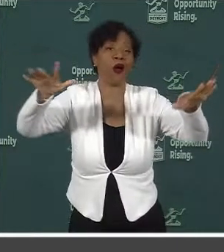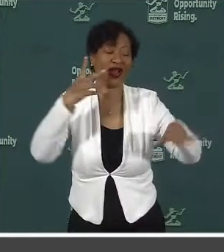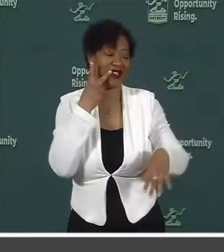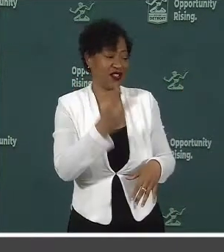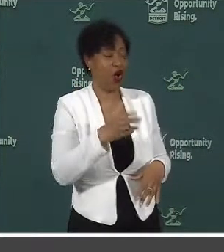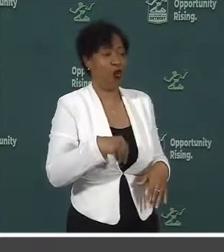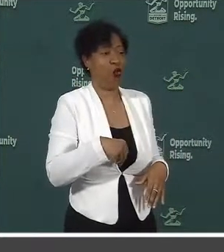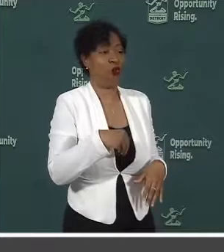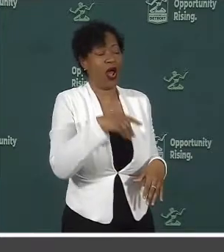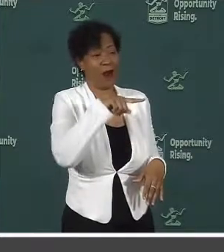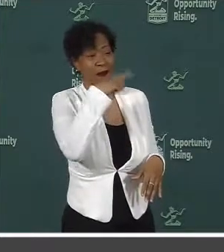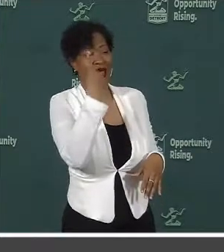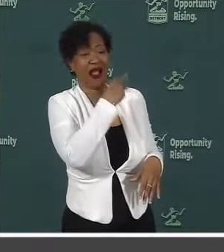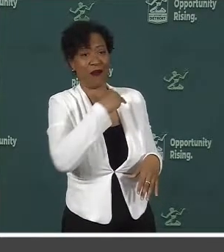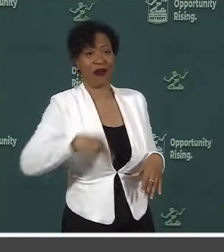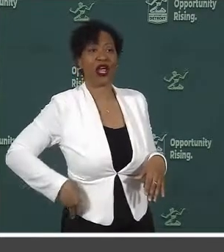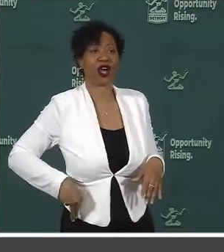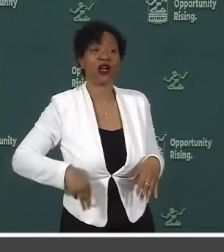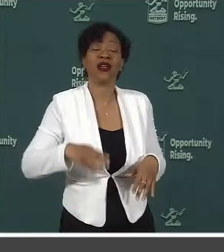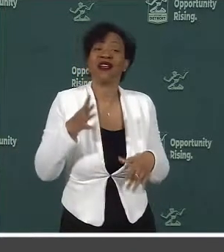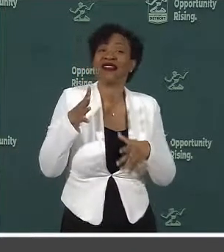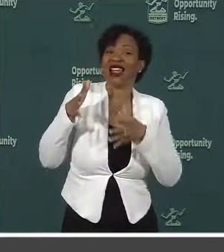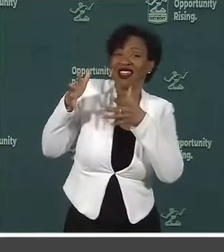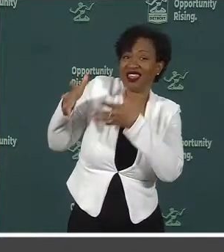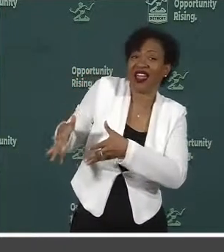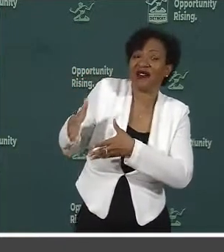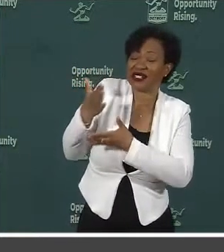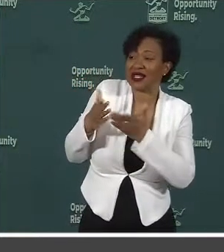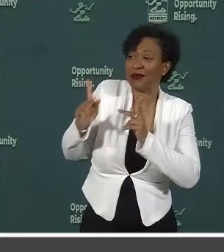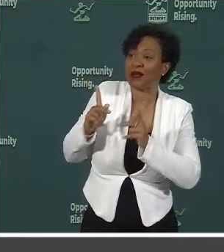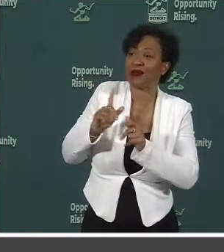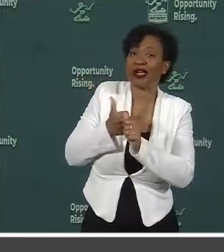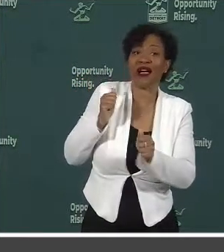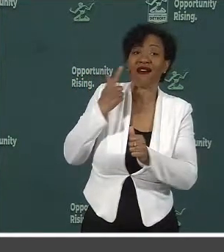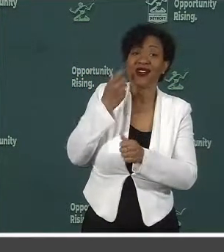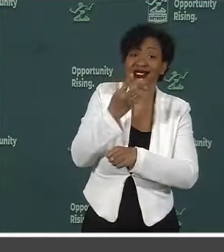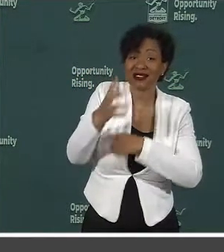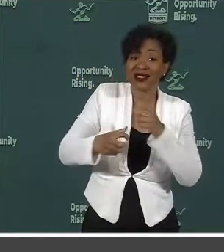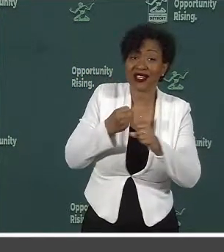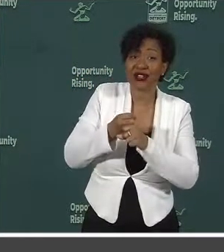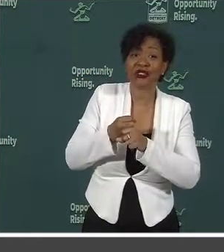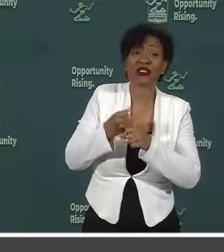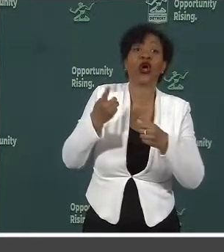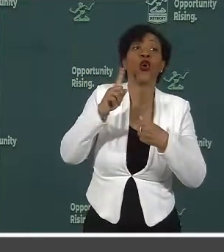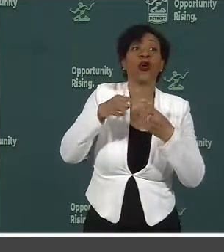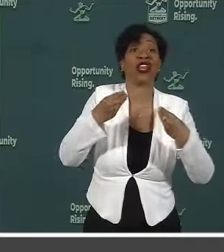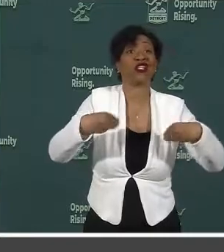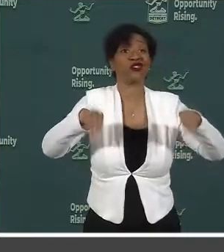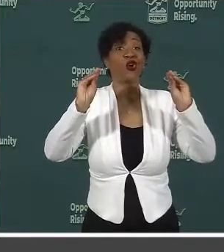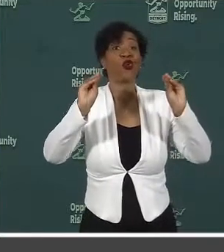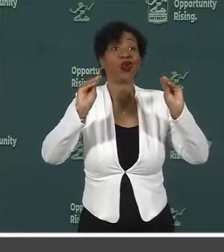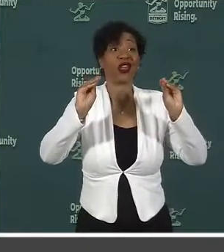PEOPLE BEHIND FOR SOME YEARS BUT IT GOT WORSE AND ULTIMATELY WHEN THEY SOLD IT THE BUYER STRIPPED IT OUT FRED HALL